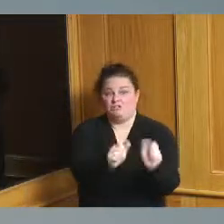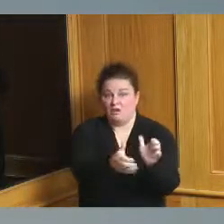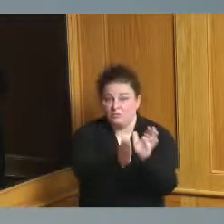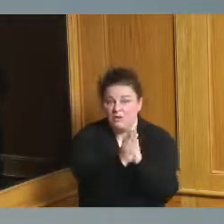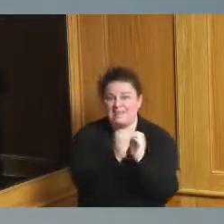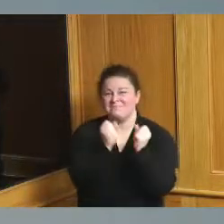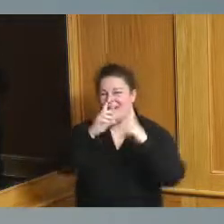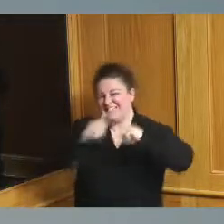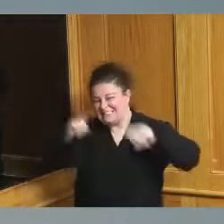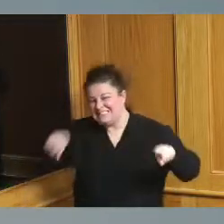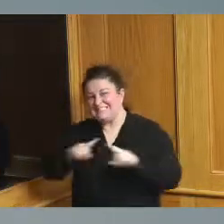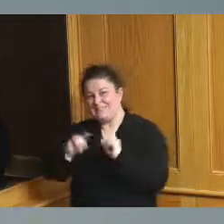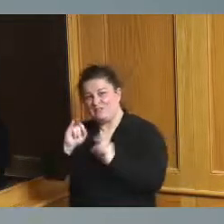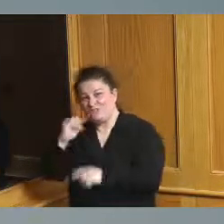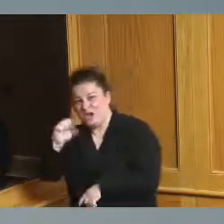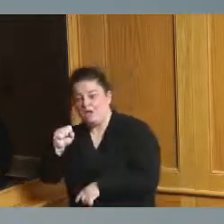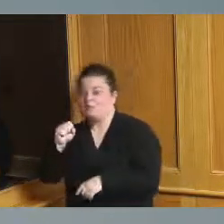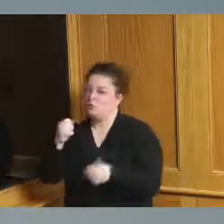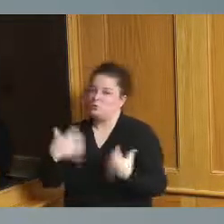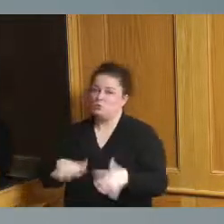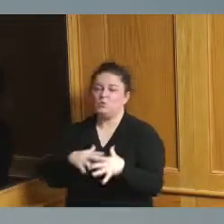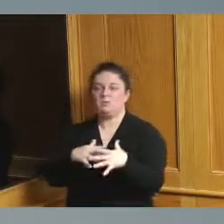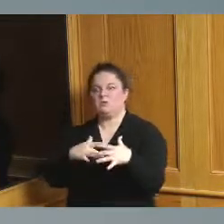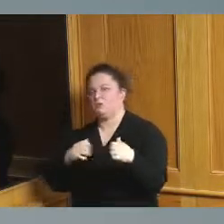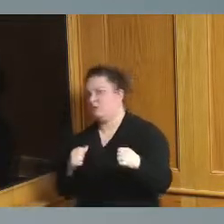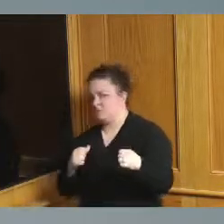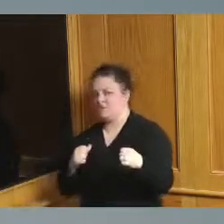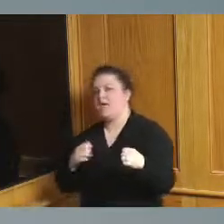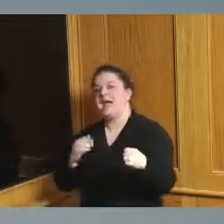there is there are going to be some times when we need to go back and and review that